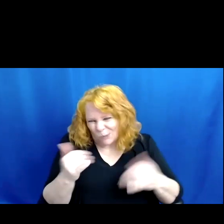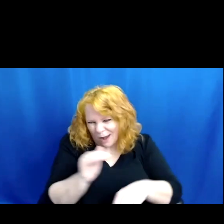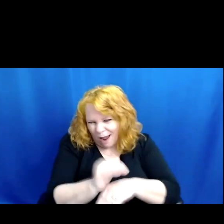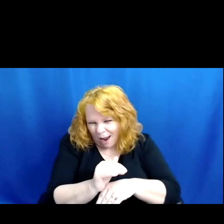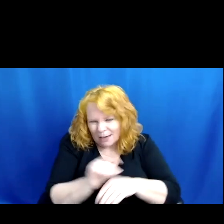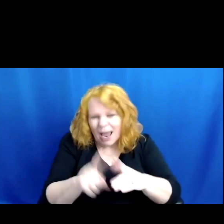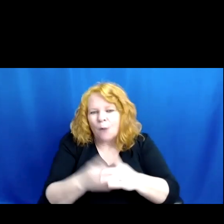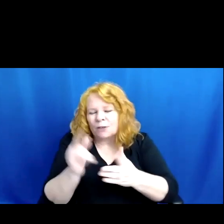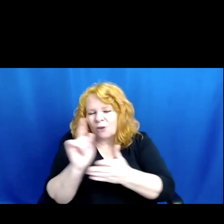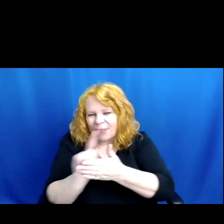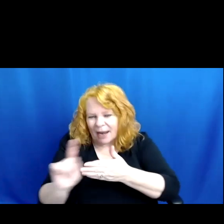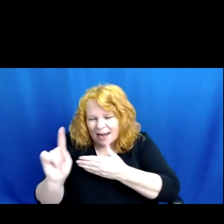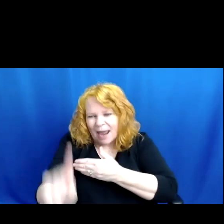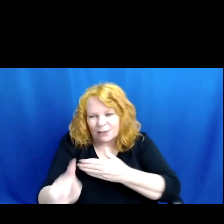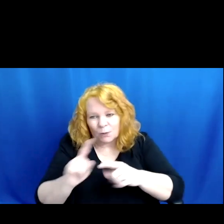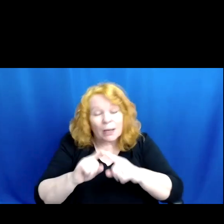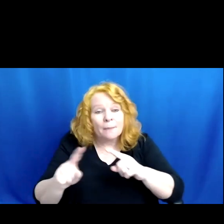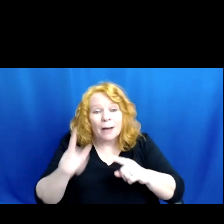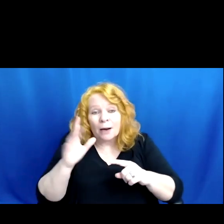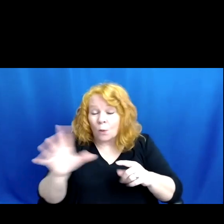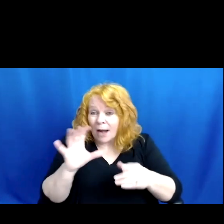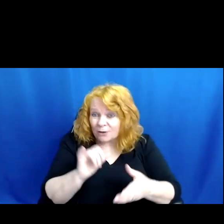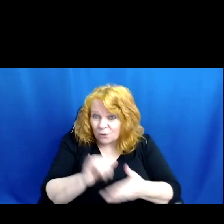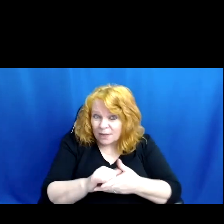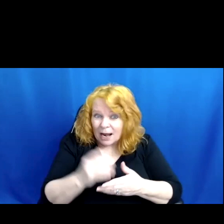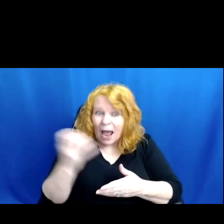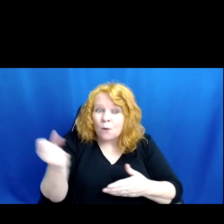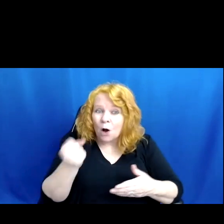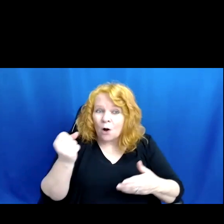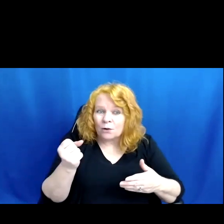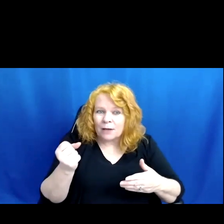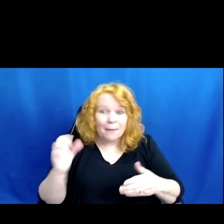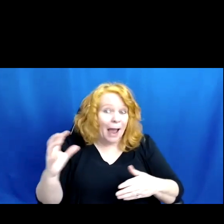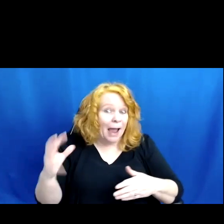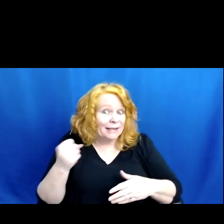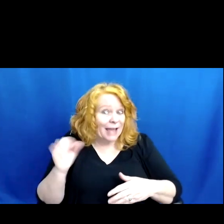When I do that I am going to do that and hold up my take five with Clive banner.